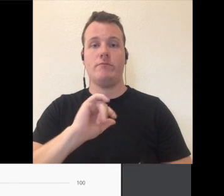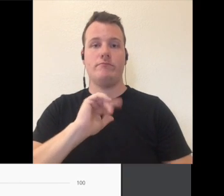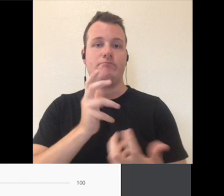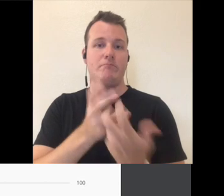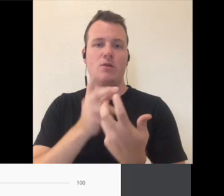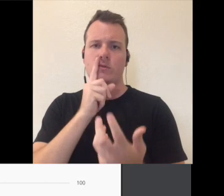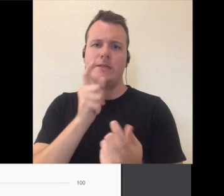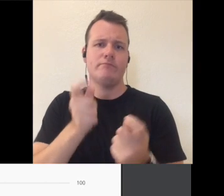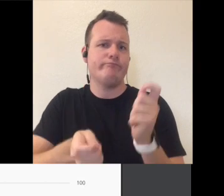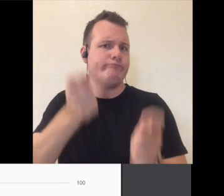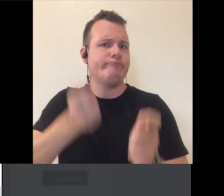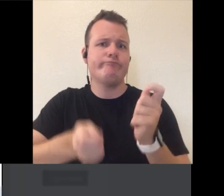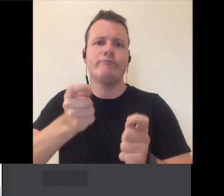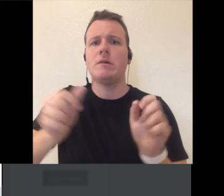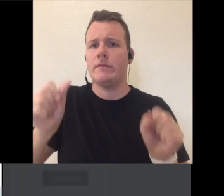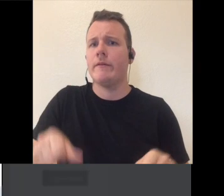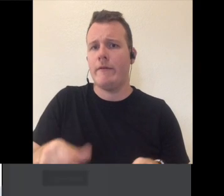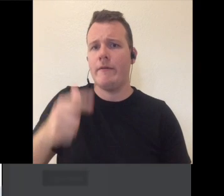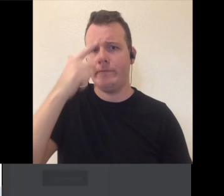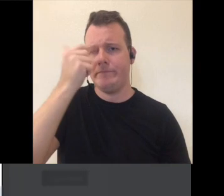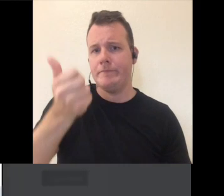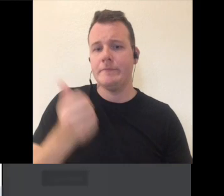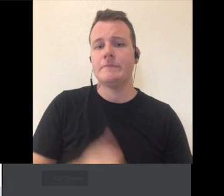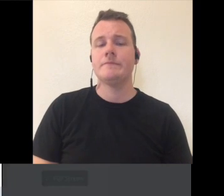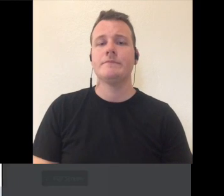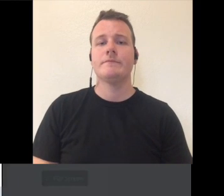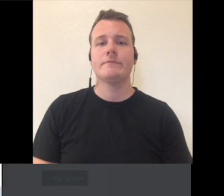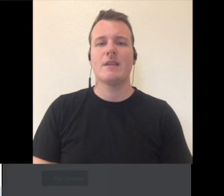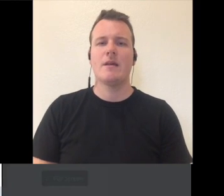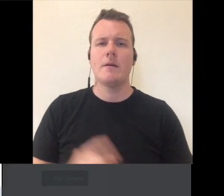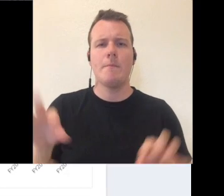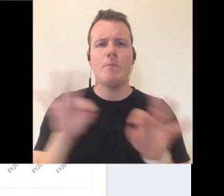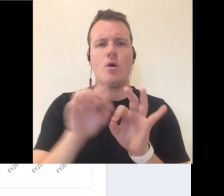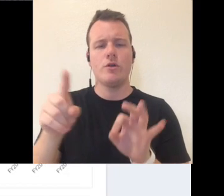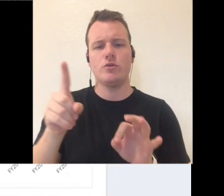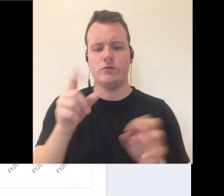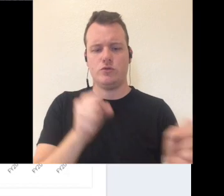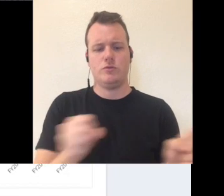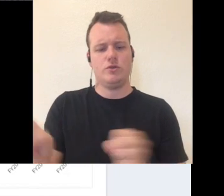and really think through that strategic forecast while we hold your hand with a